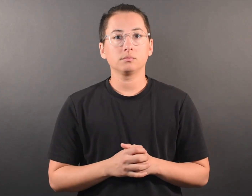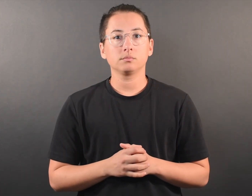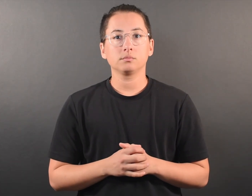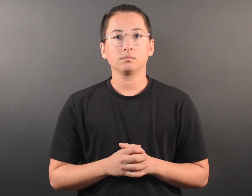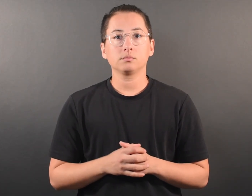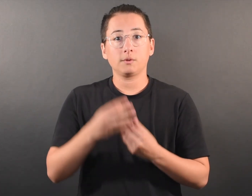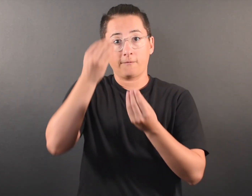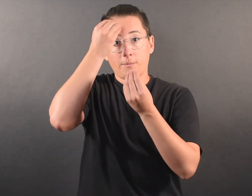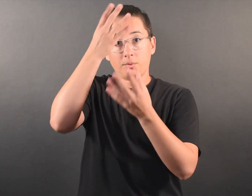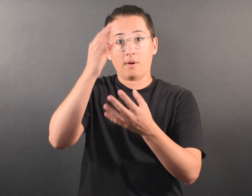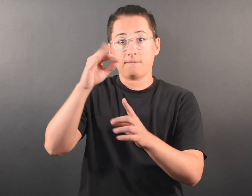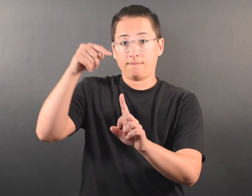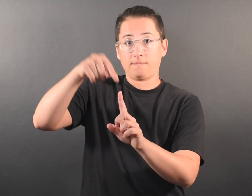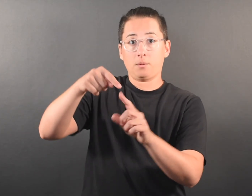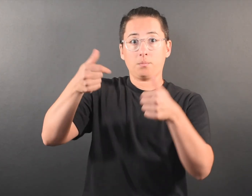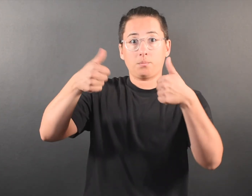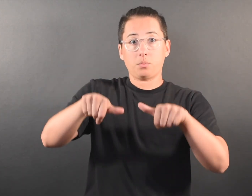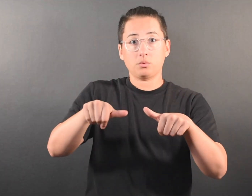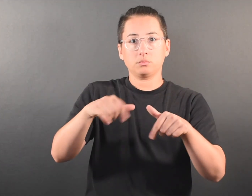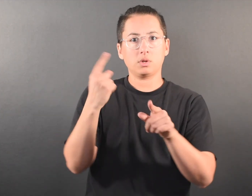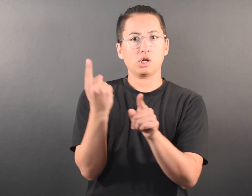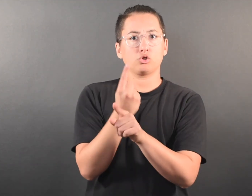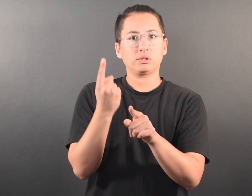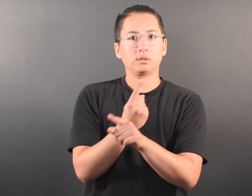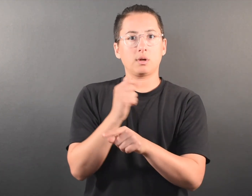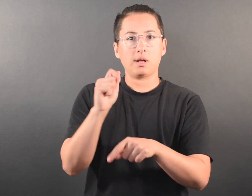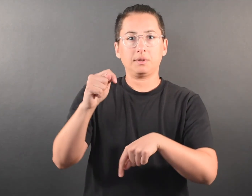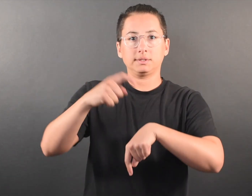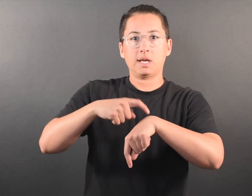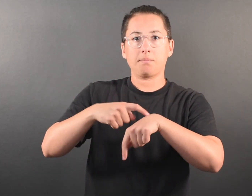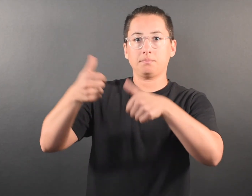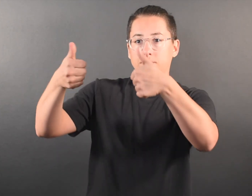Information in this post was accurate at the time of its posting.